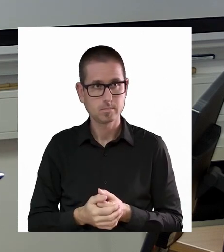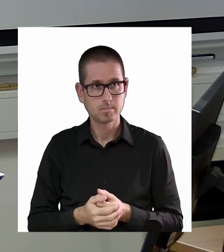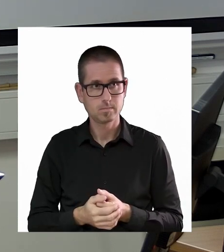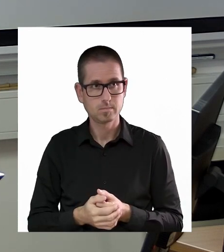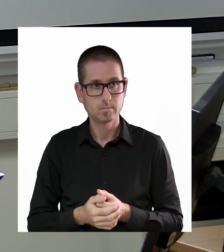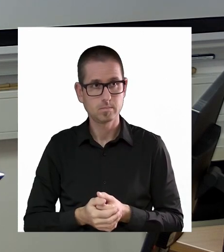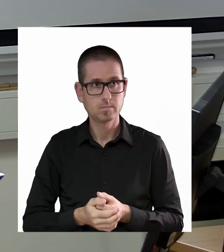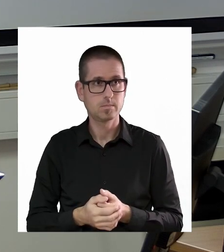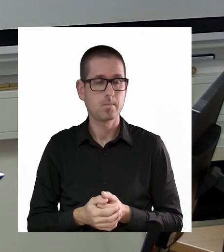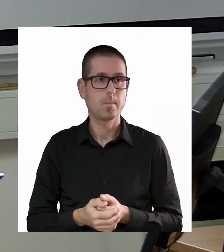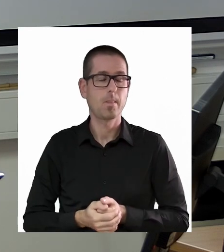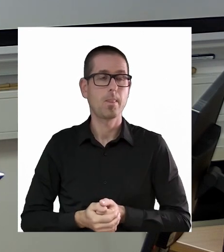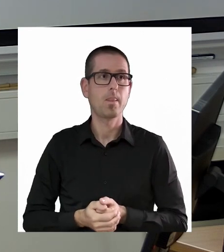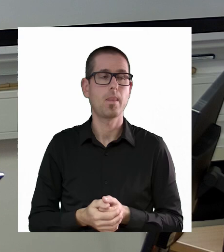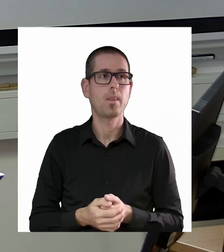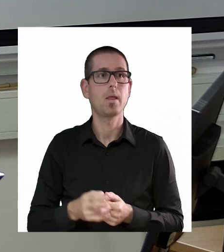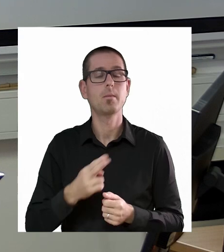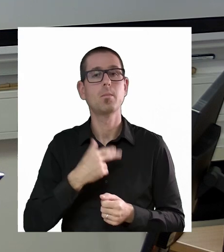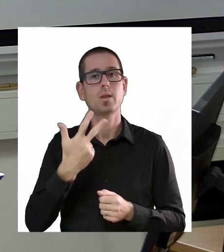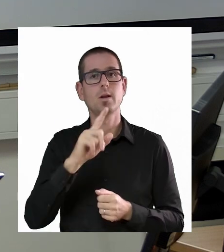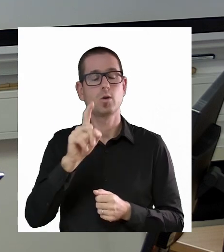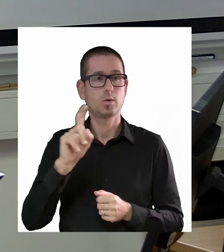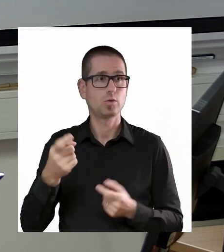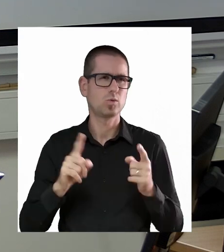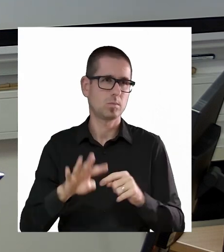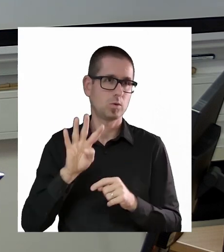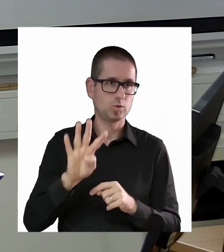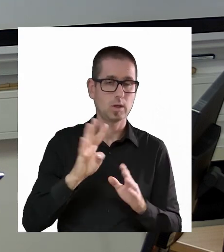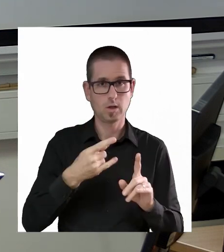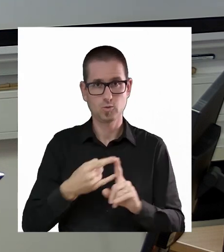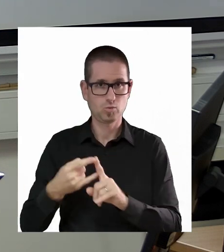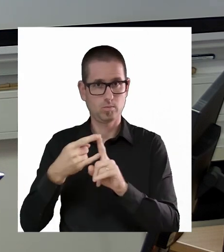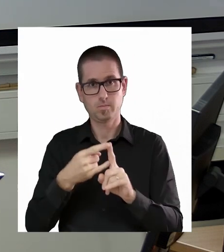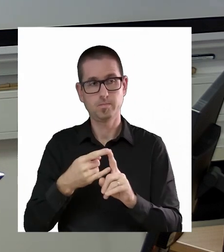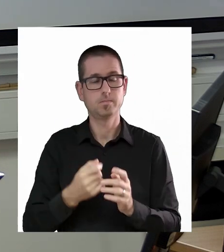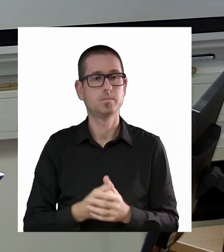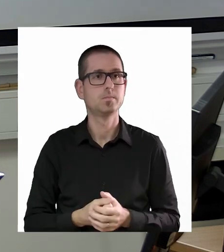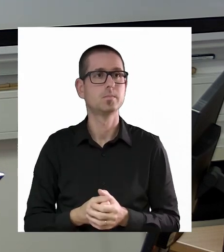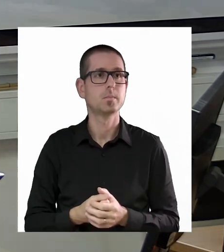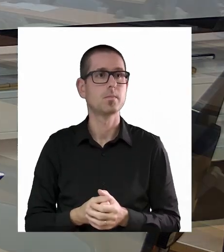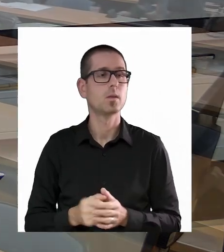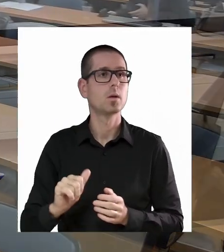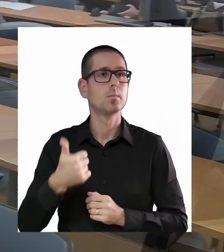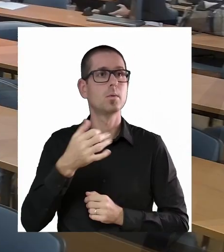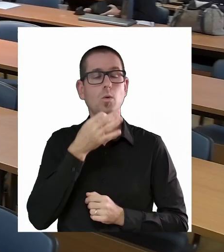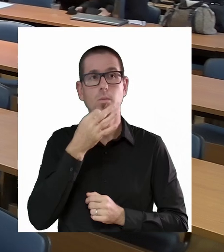Yeah, yeah. There's three questions or four I think on zoom. Great. So the first one is